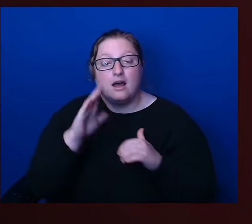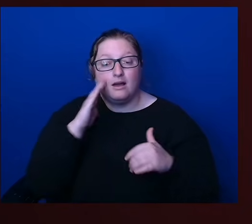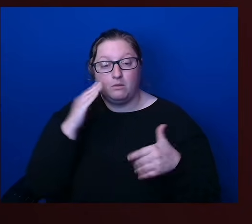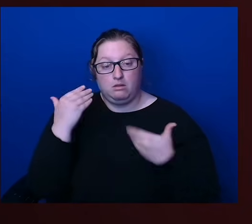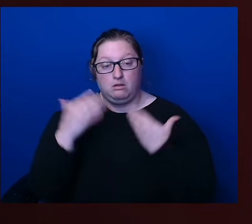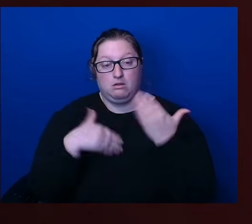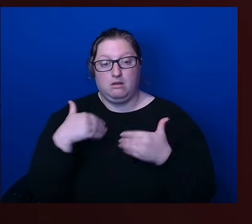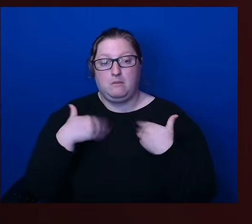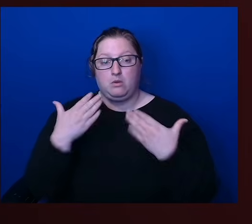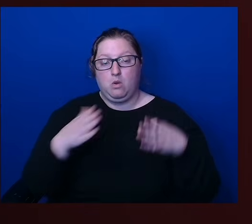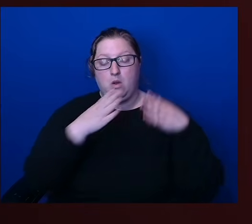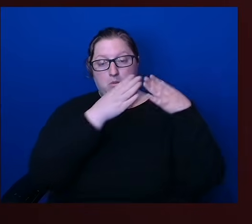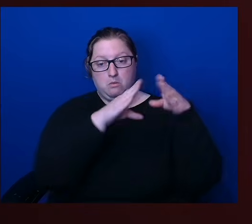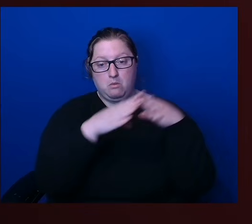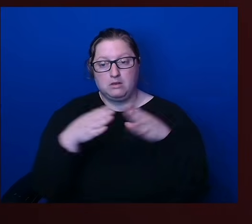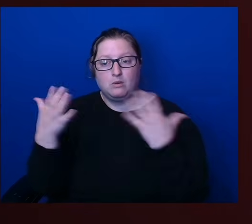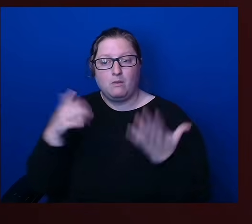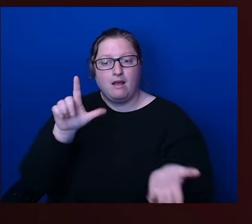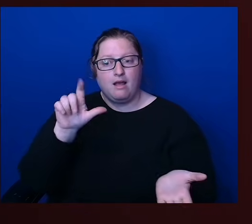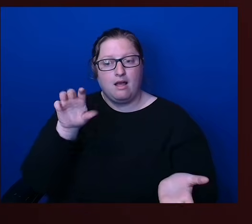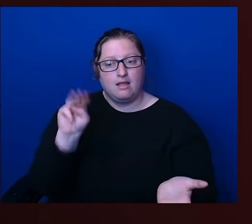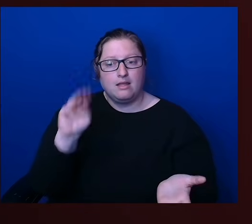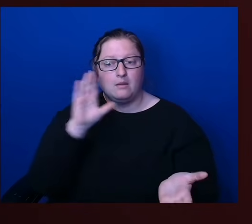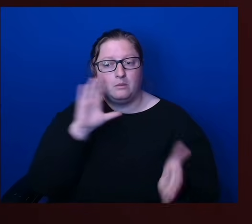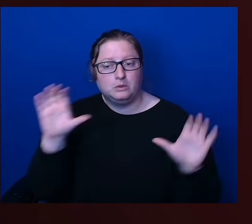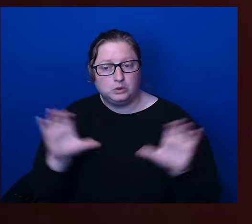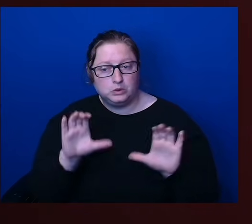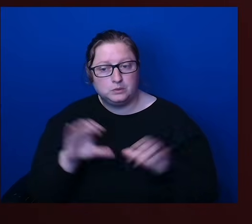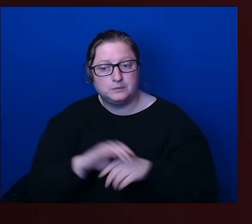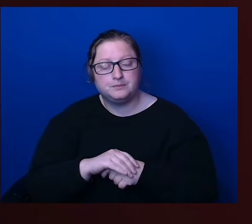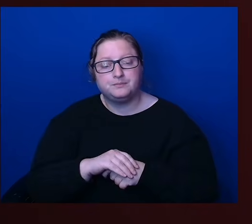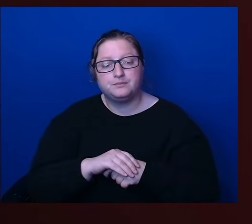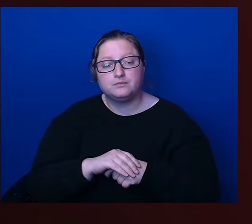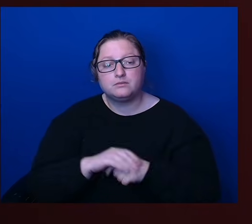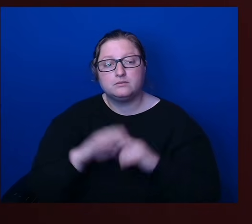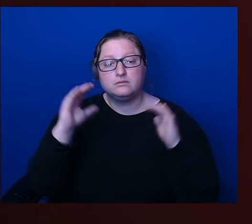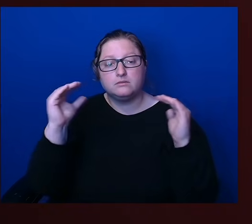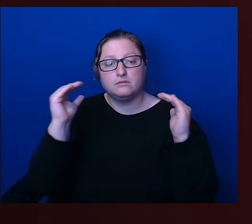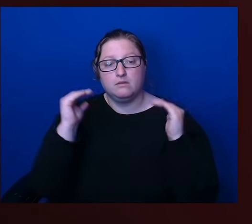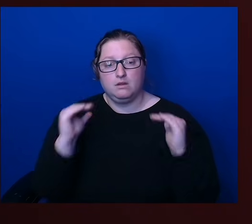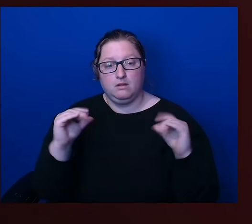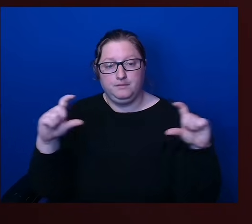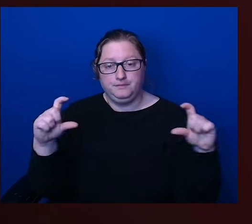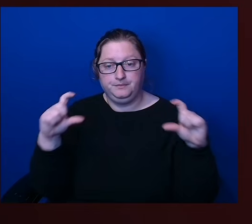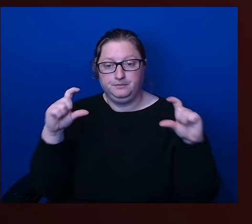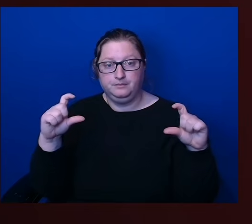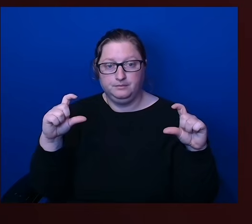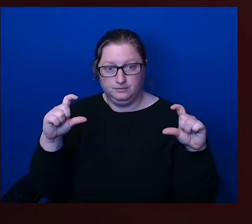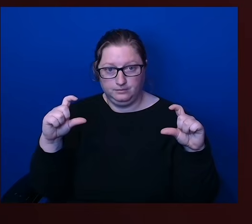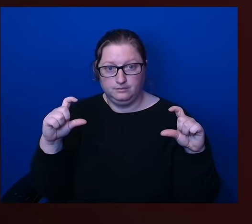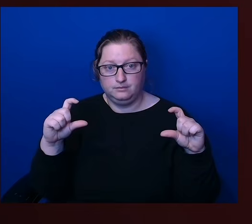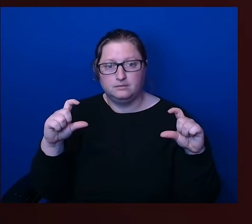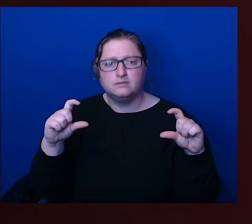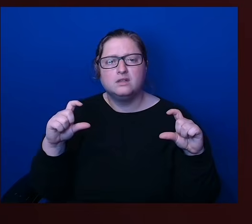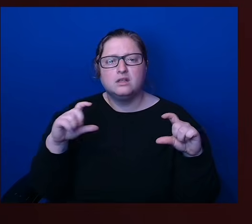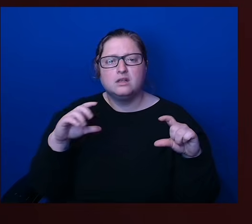terms of what the LLM would do. First thing is the song. Okay, how do you tell LLM what a song is?